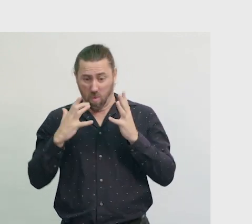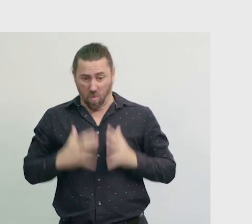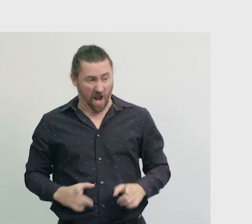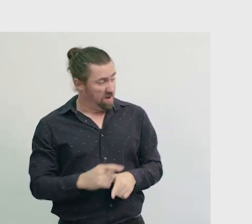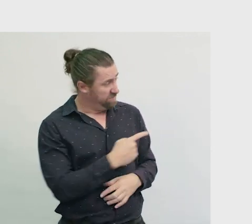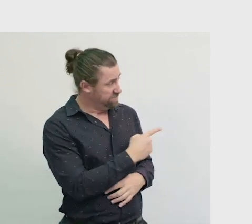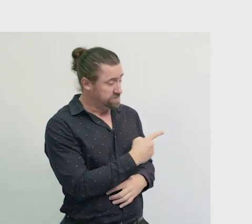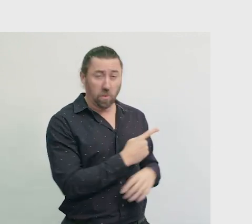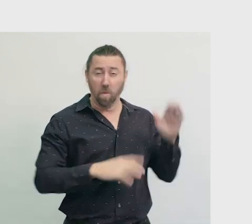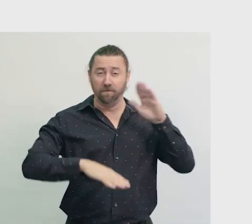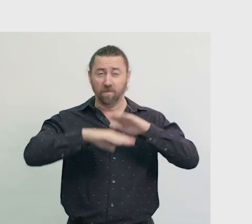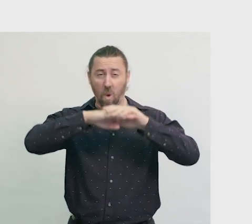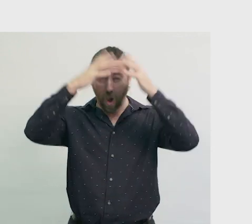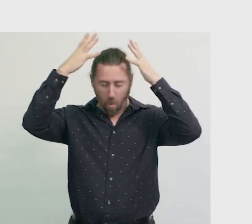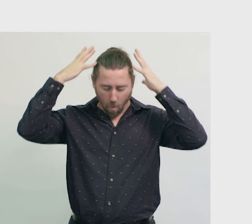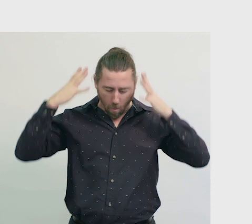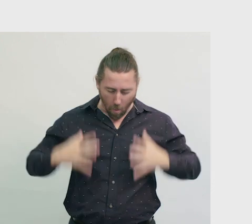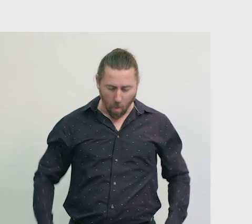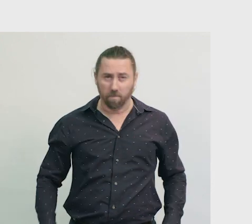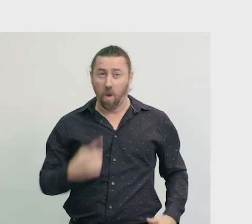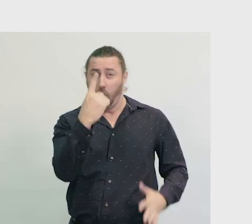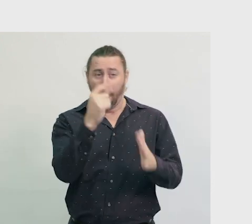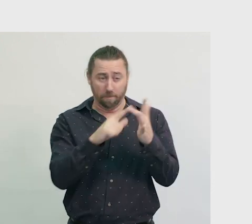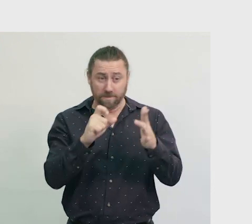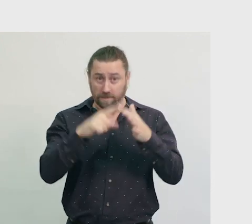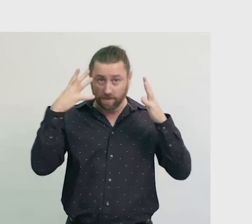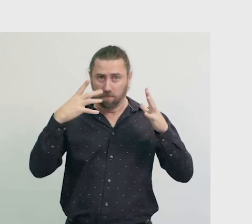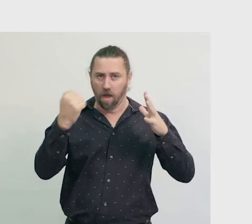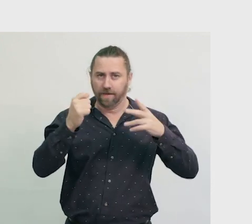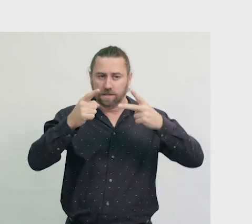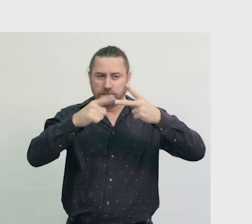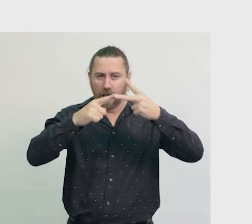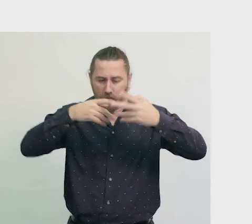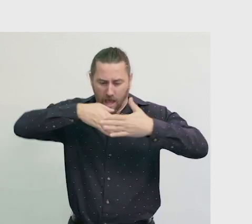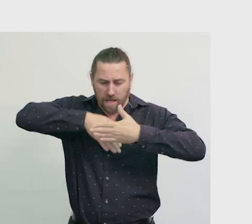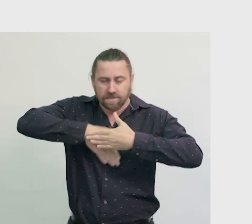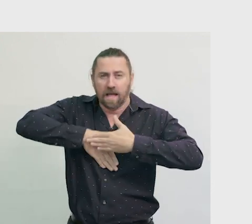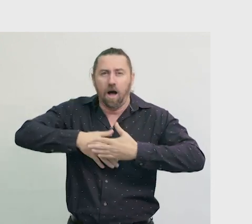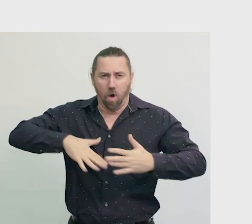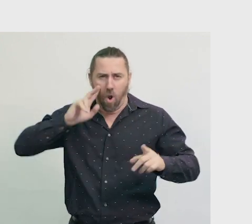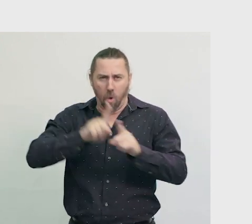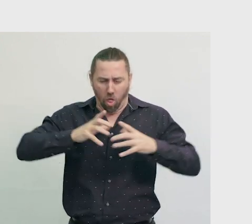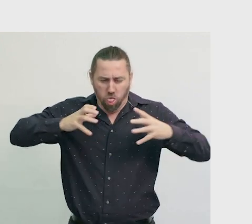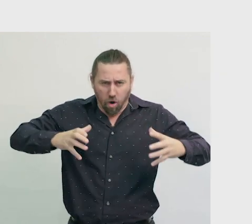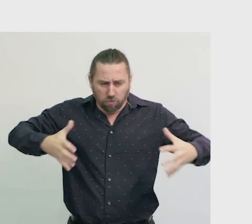It is a one-piece suit, but they also wore another suit beneath it. That’s why is looks so bulky.